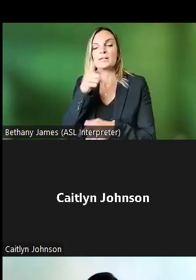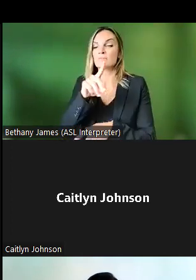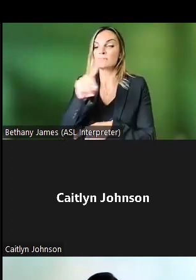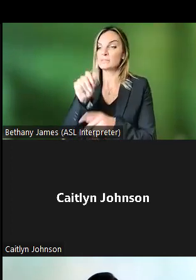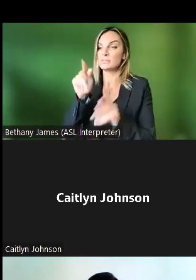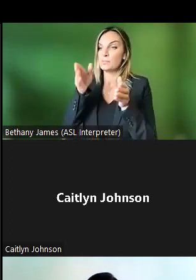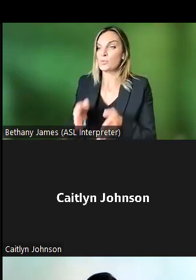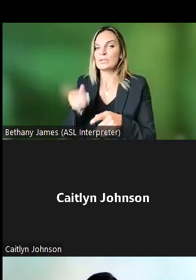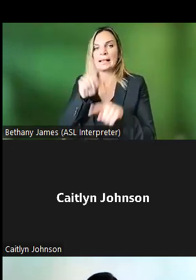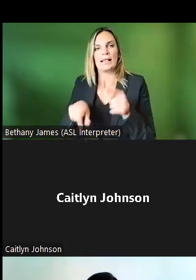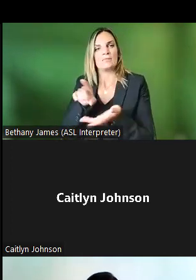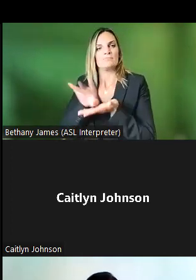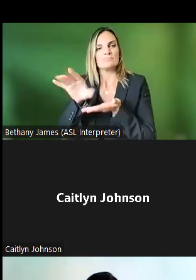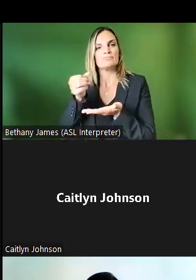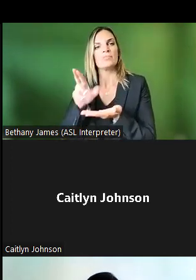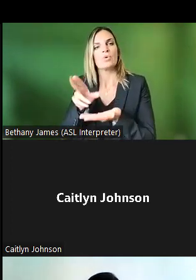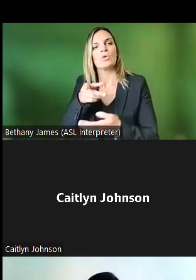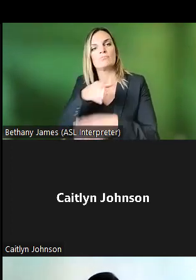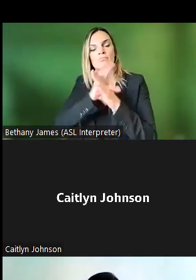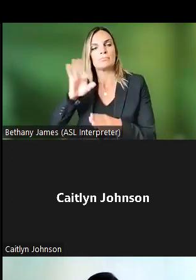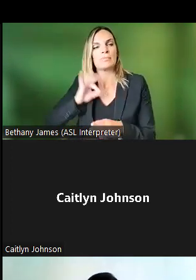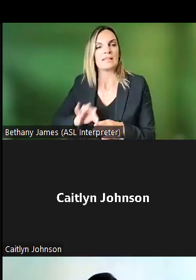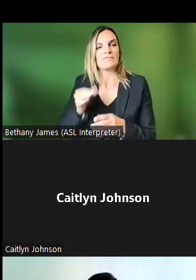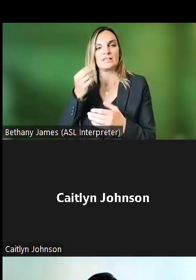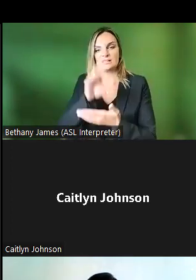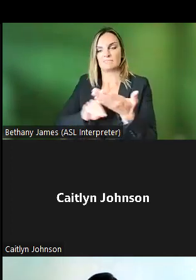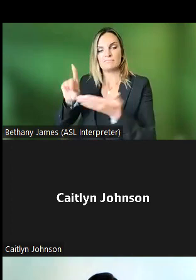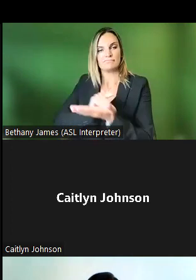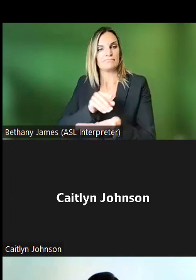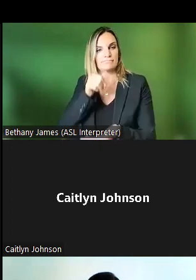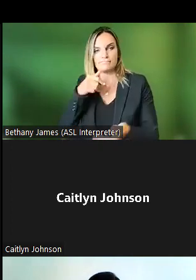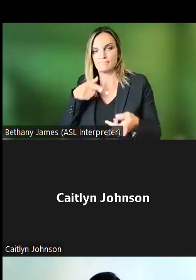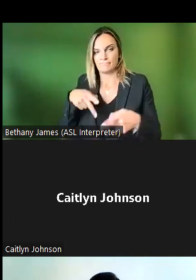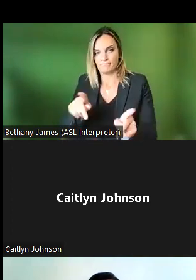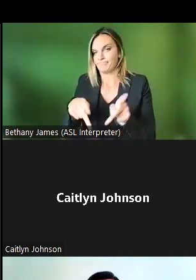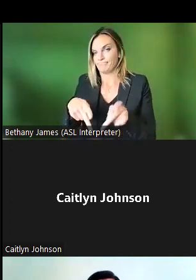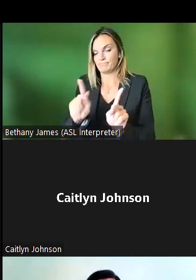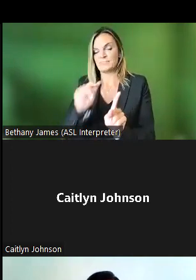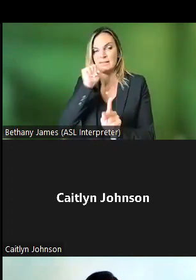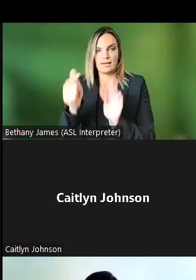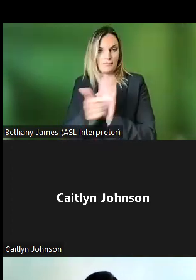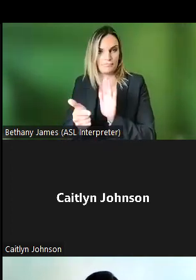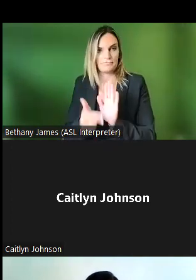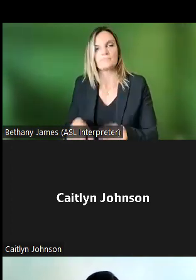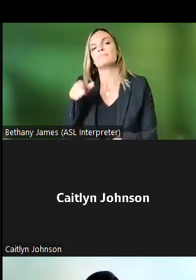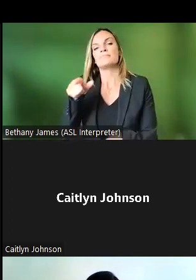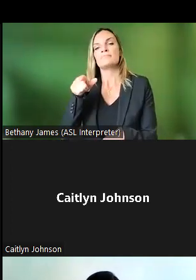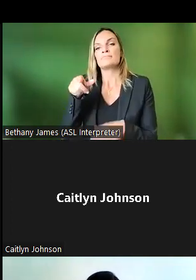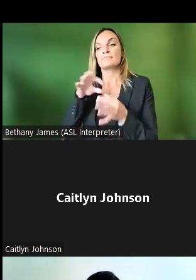benefits or subjected to any type of discrimination under any public facing program, service, or activity by the federal government.